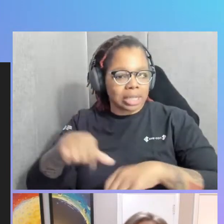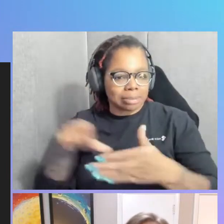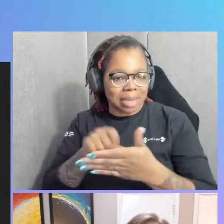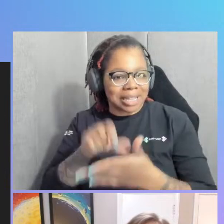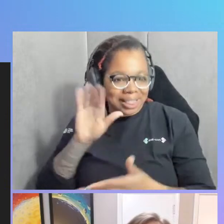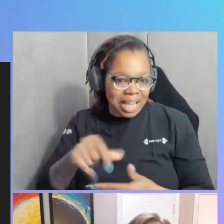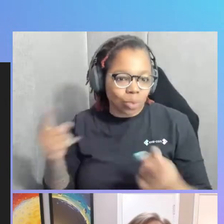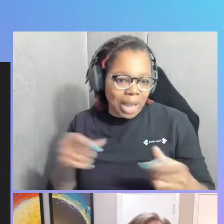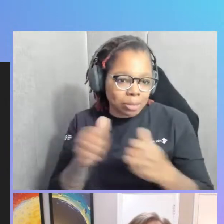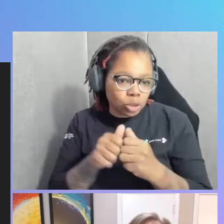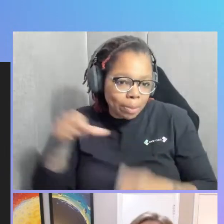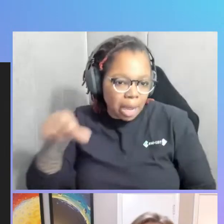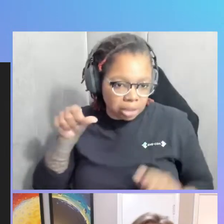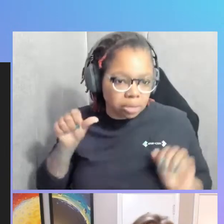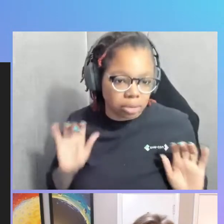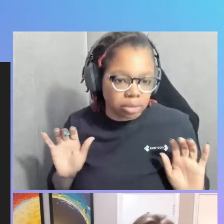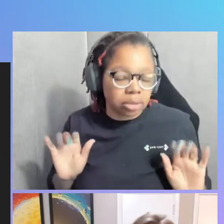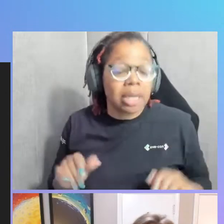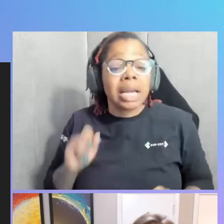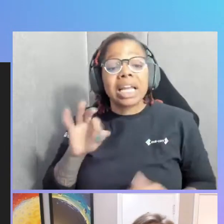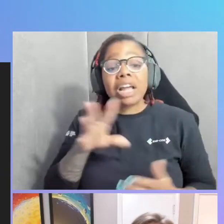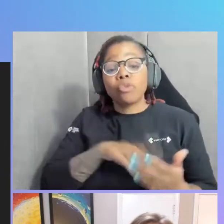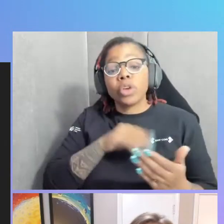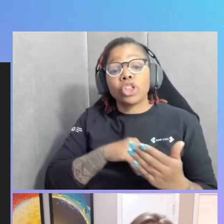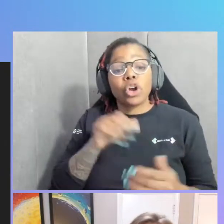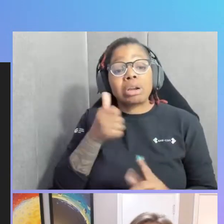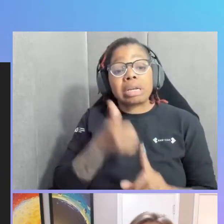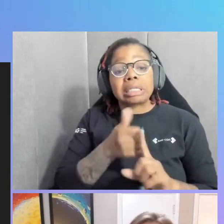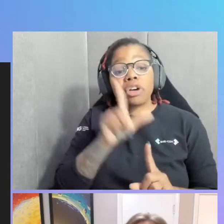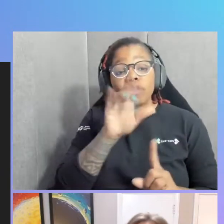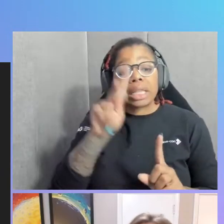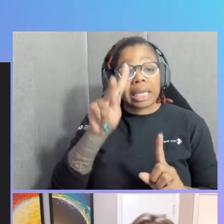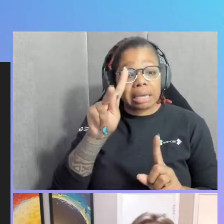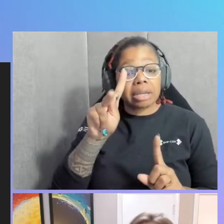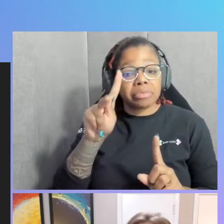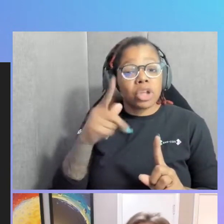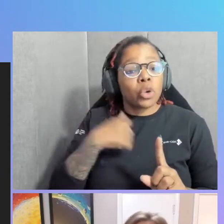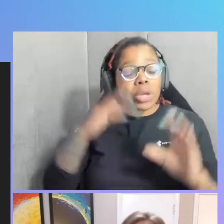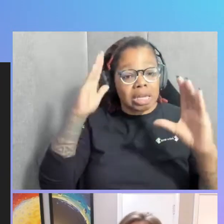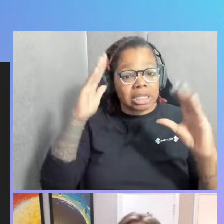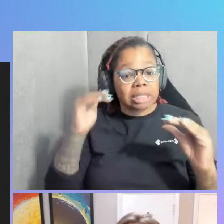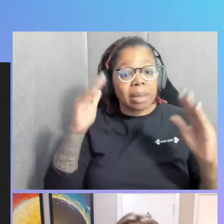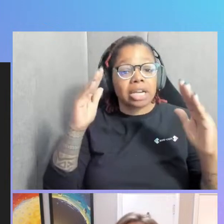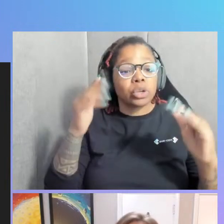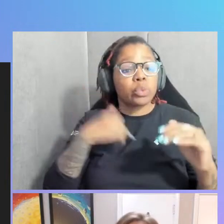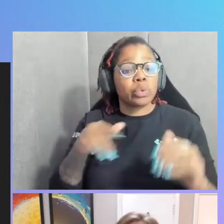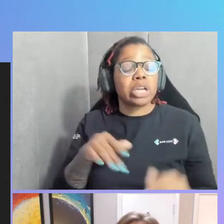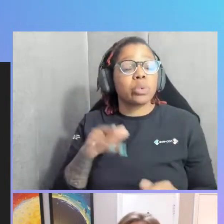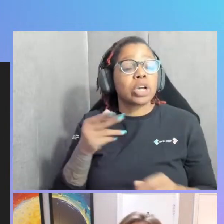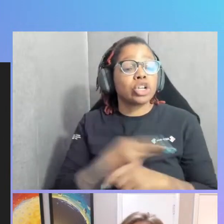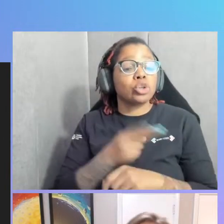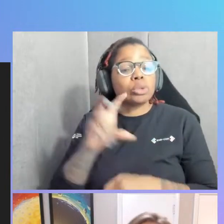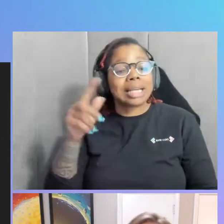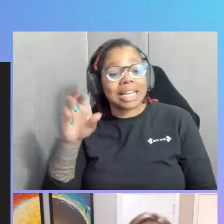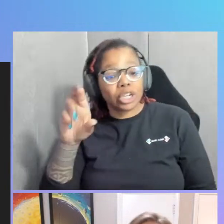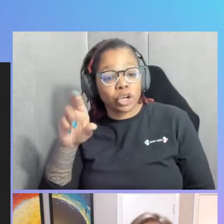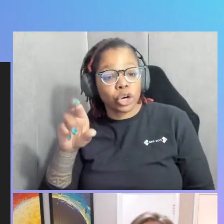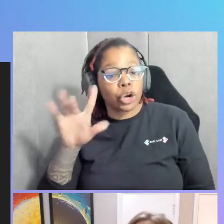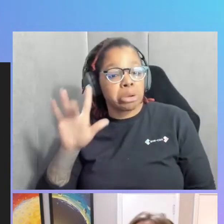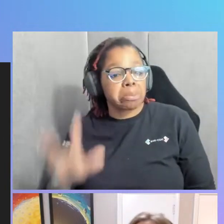buttons do. And if we learn that the element is a link, we expect that we can activate it with the